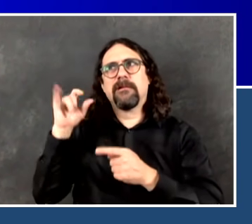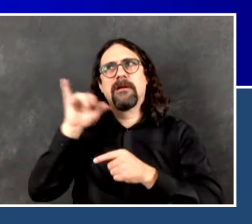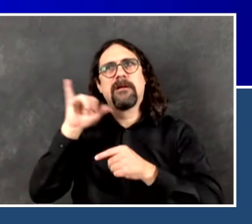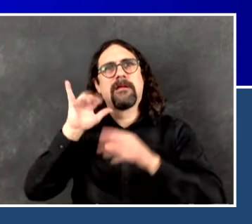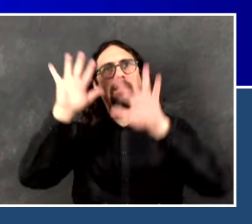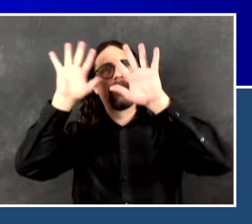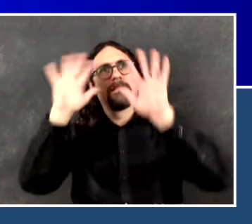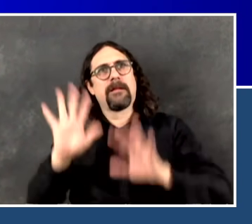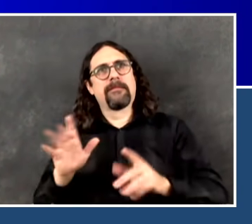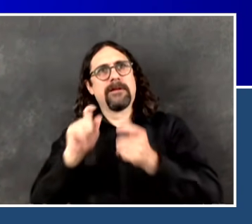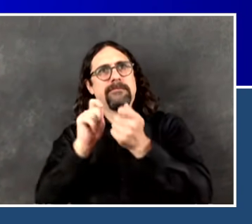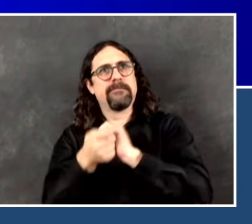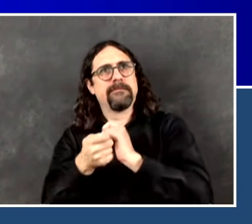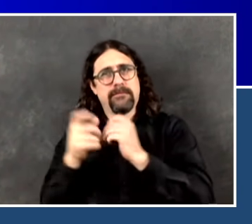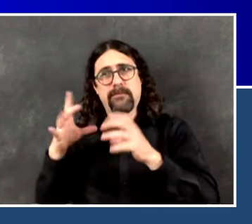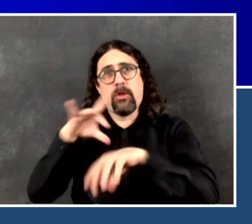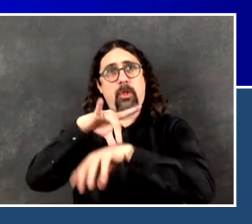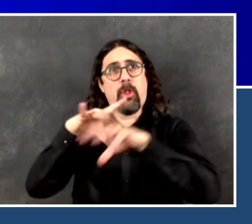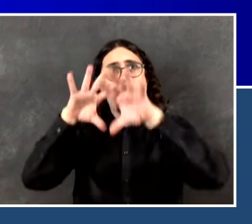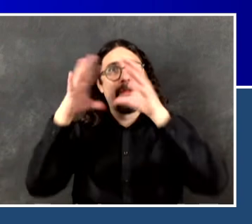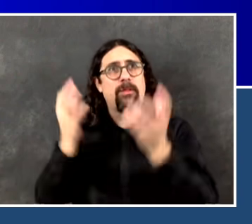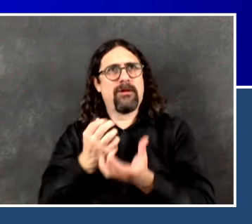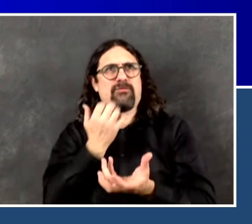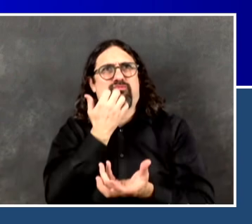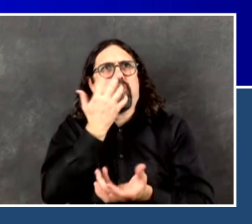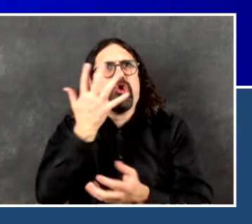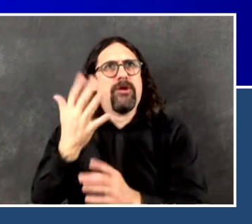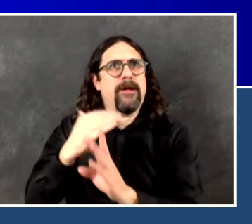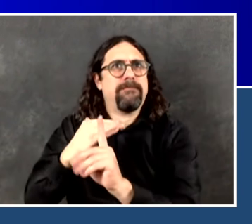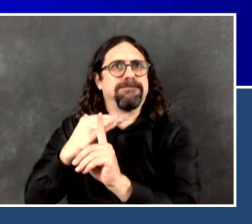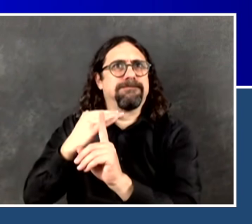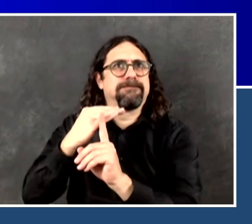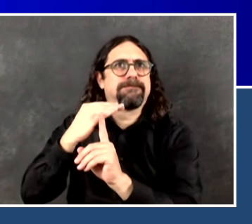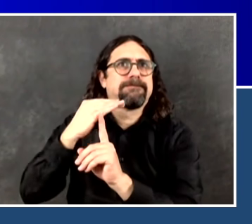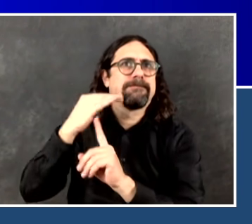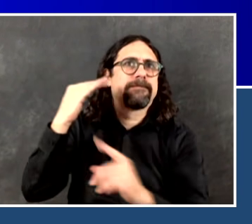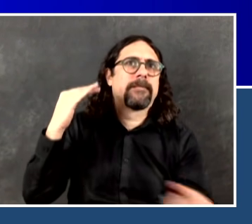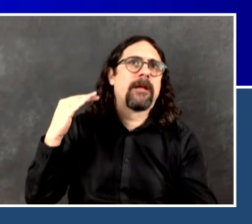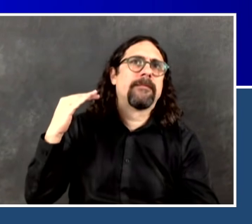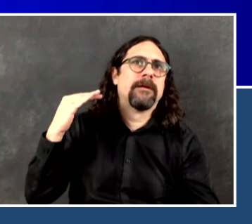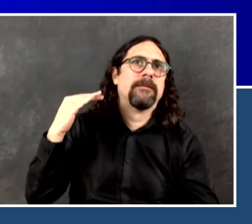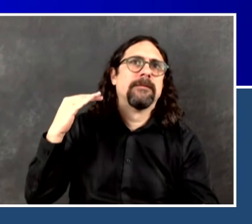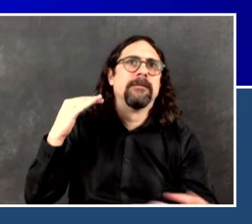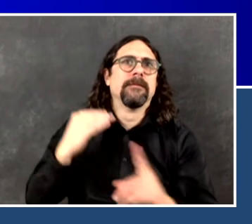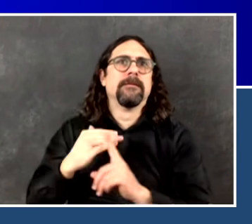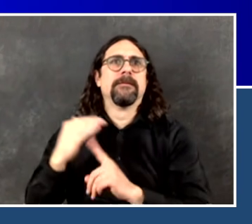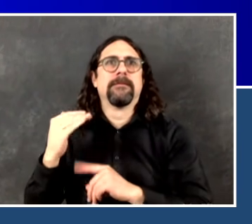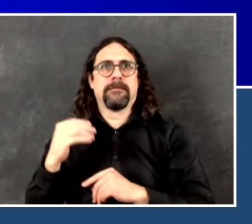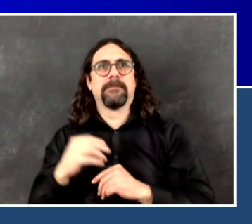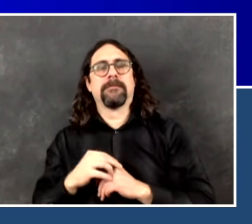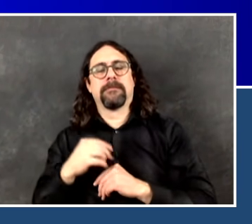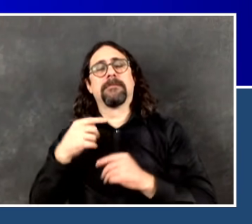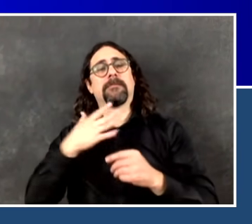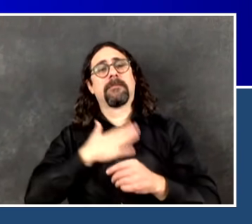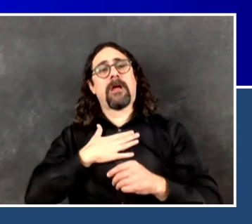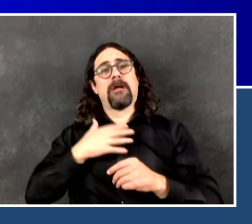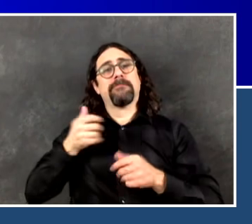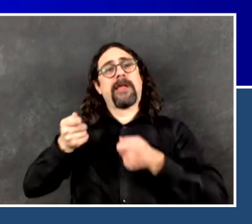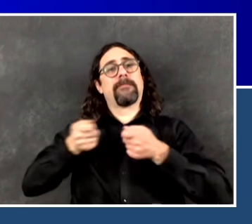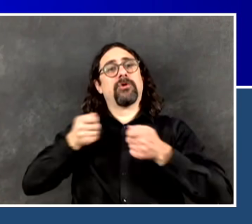EPEX TCTH GEROUP TO WORK ON ALL THE THINGS IN THE MONTHS AHEAD. REMEMBER WE HAVE 20 MONTHS TO BUILD THIS